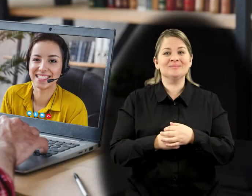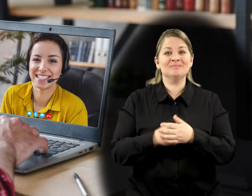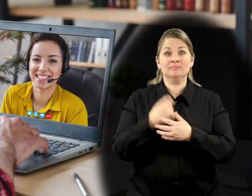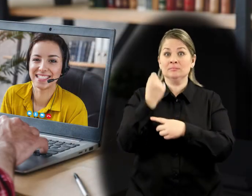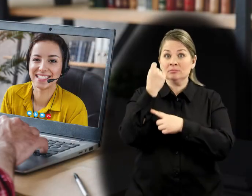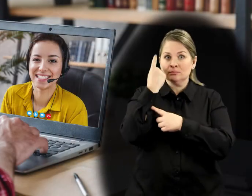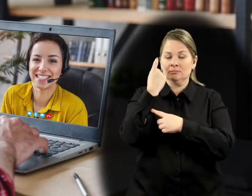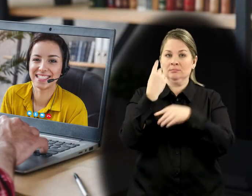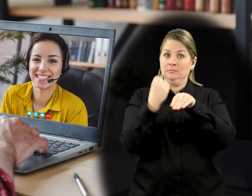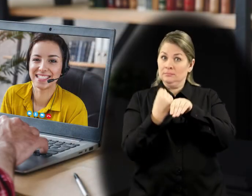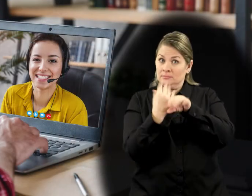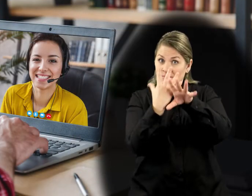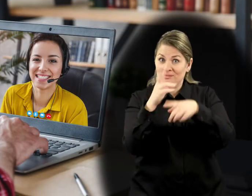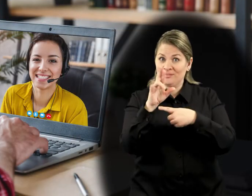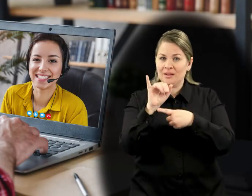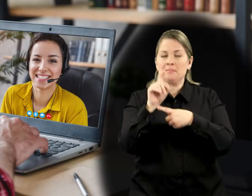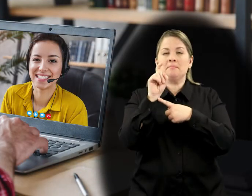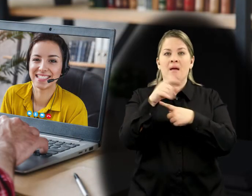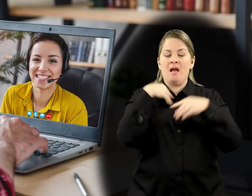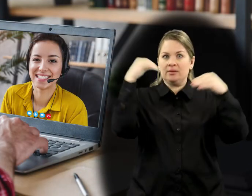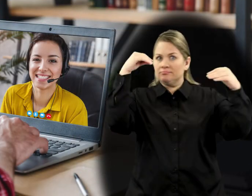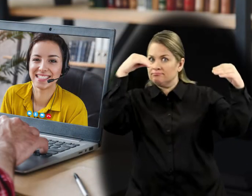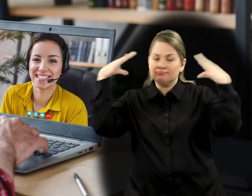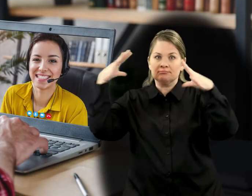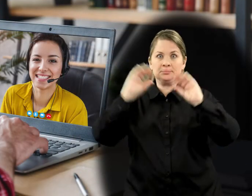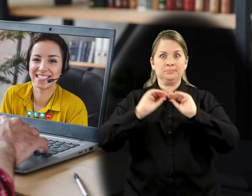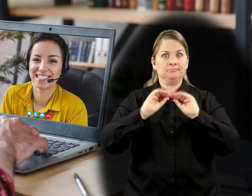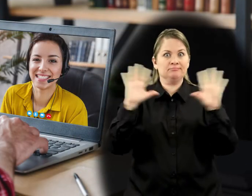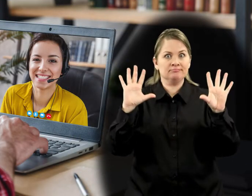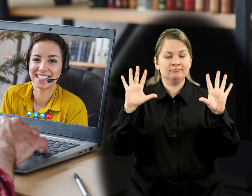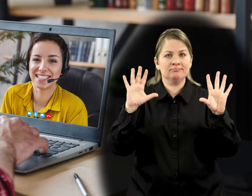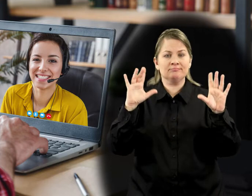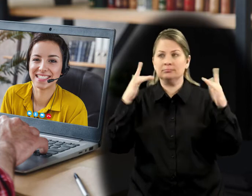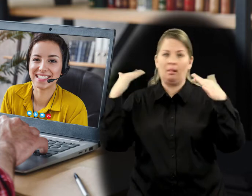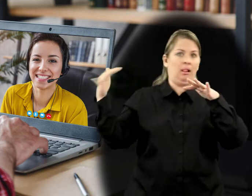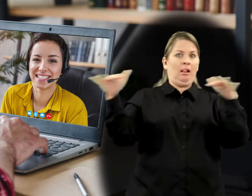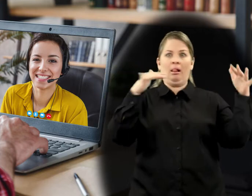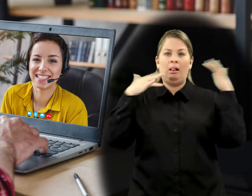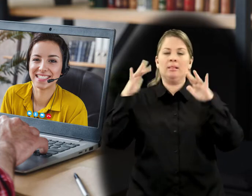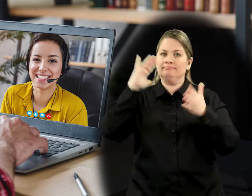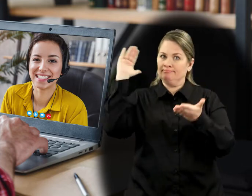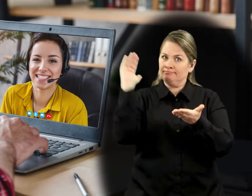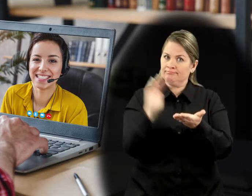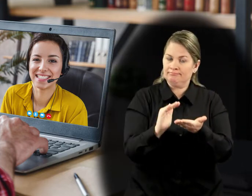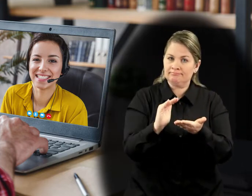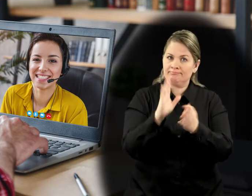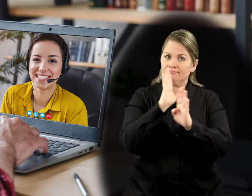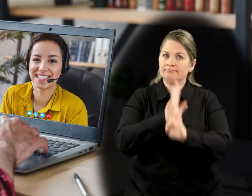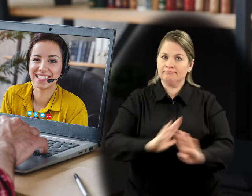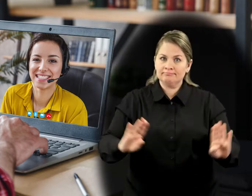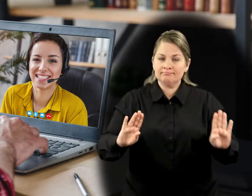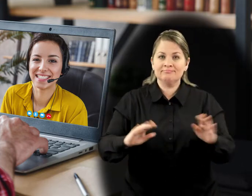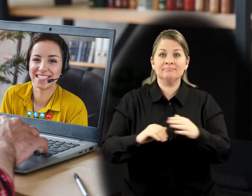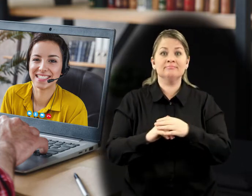VRI works best in well-lit areas where there are few distractions, including background noise,